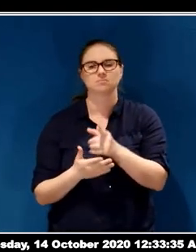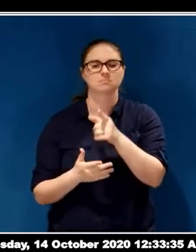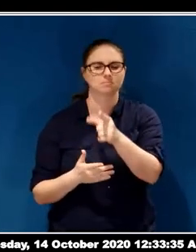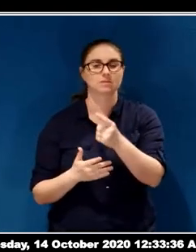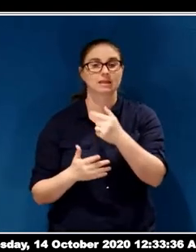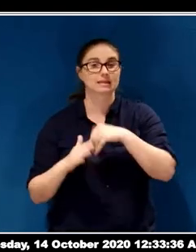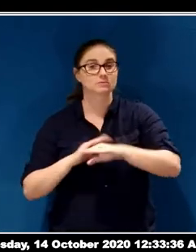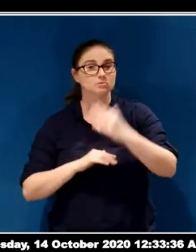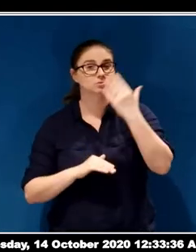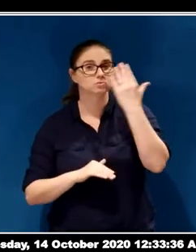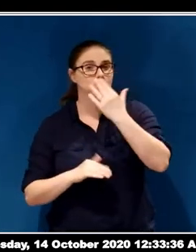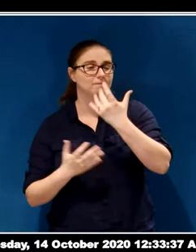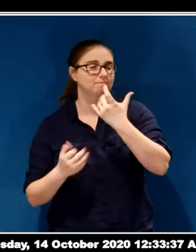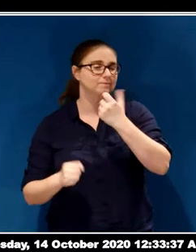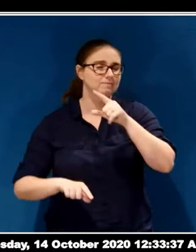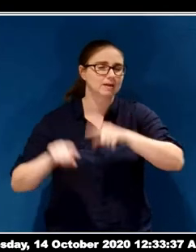disadvantage in the area.